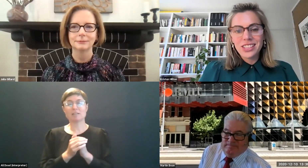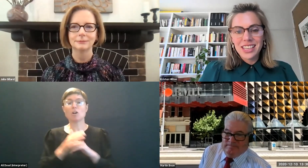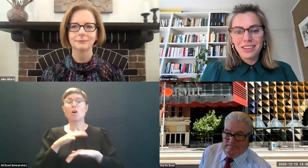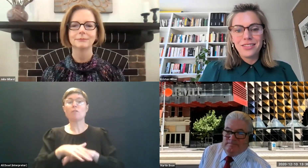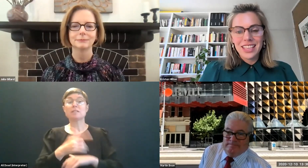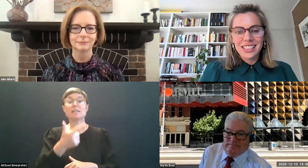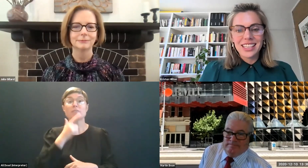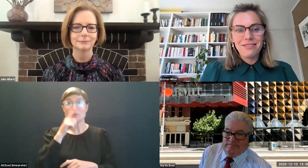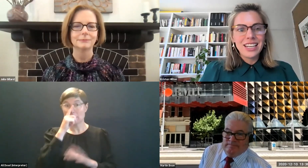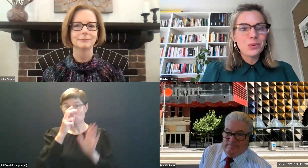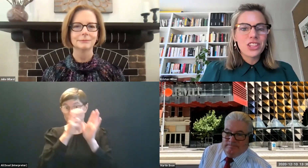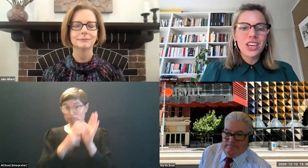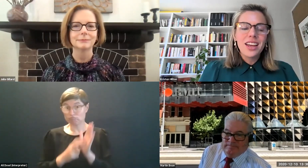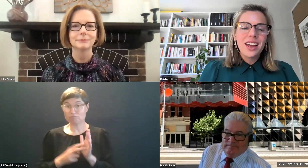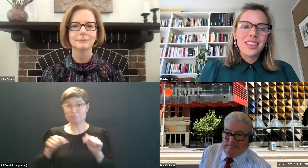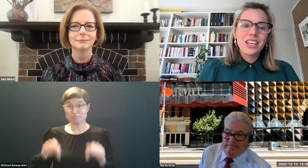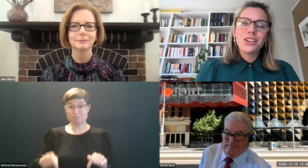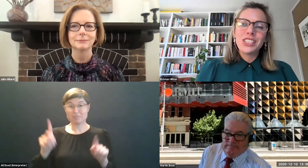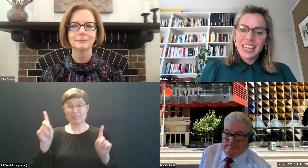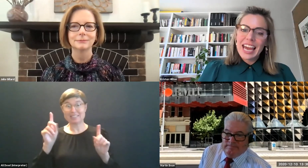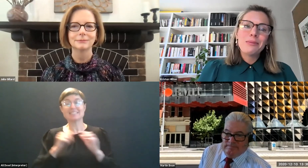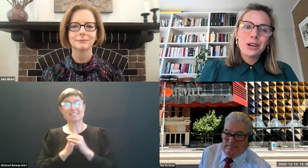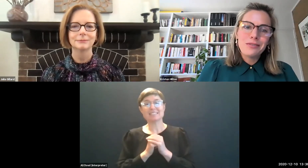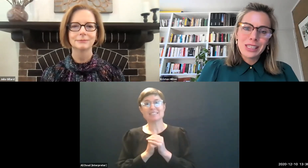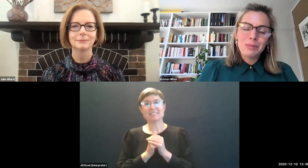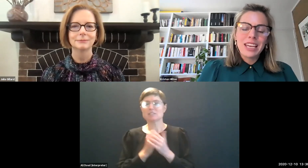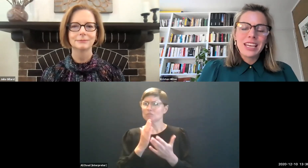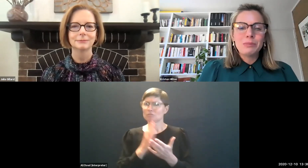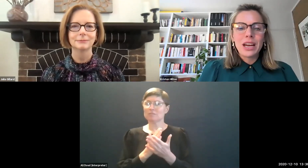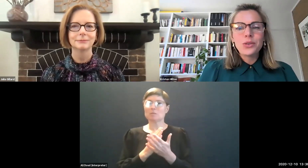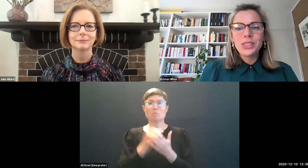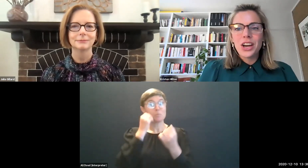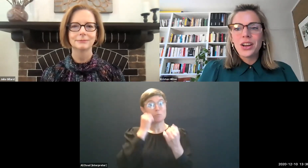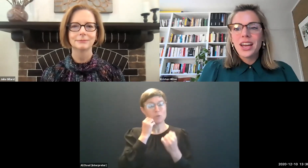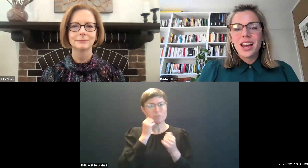register for this event, which I think goes to the calibre of the speakers but also I